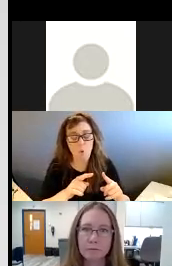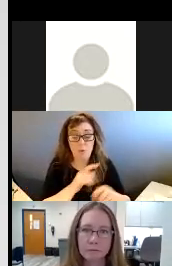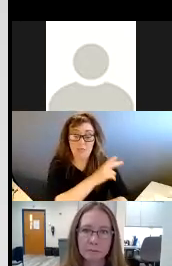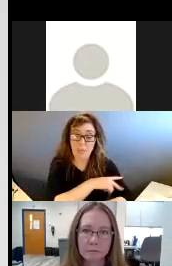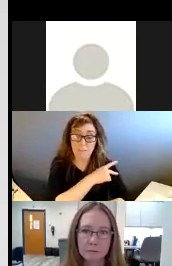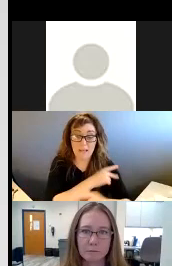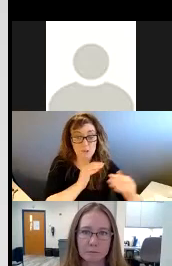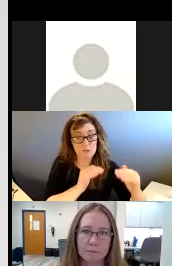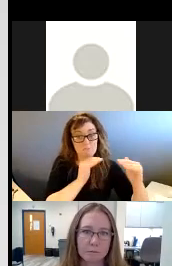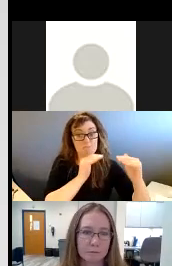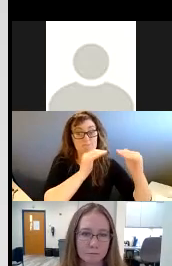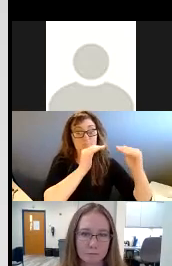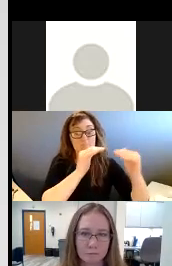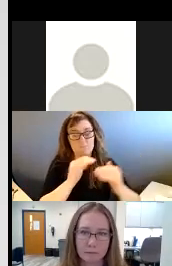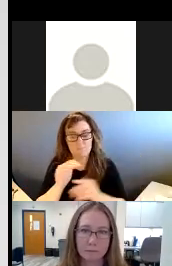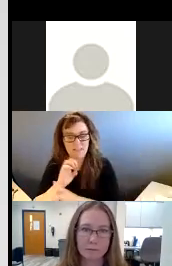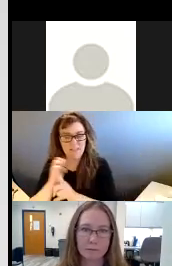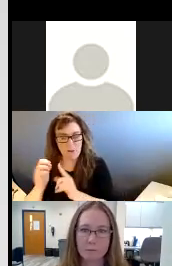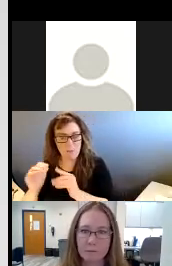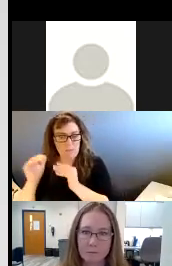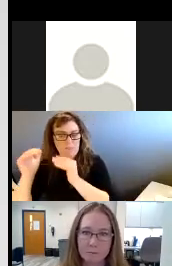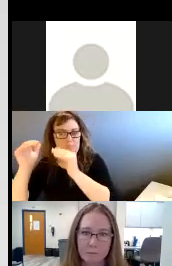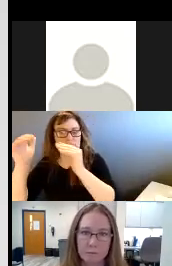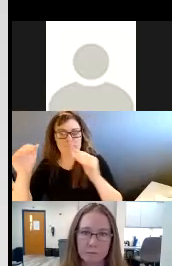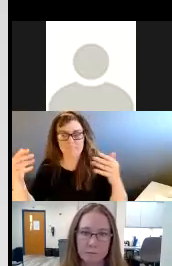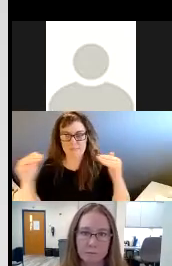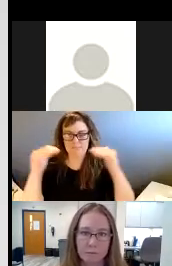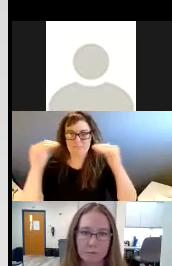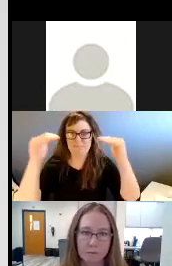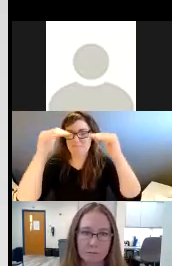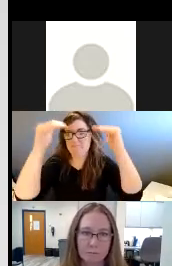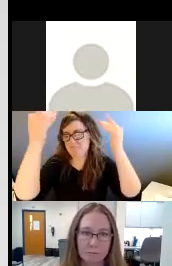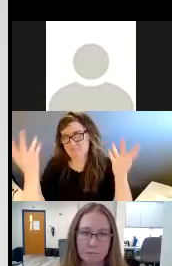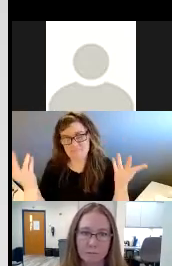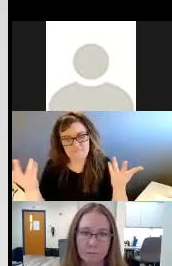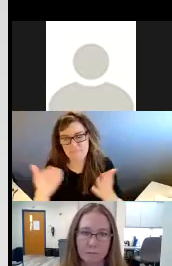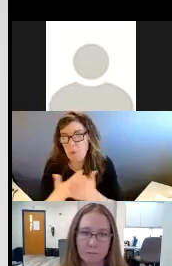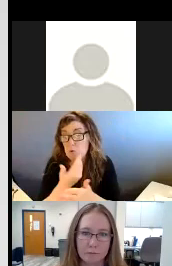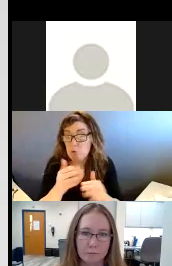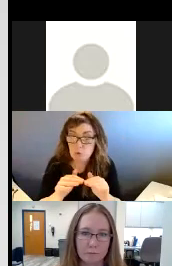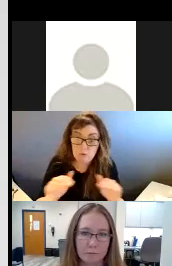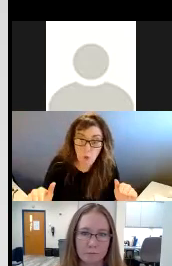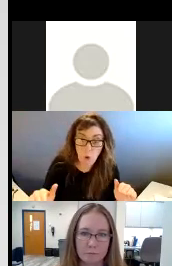LITTLE BIT MORE FUNCTIONING. NEW FLOORING, NEW FLOORING, LAMINATE SPACE,